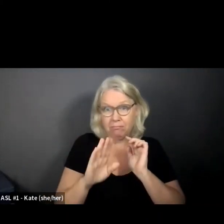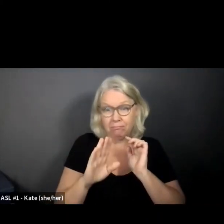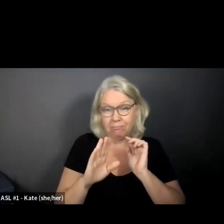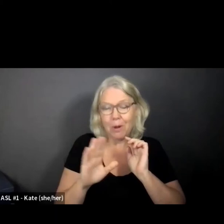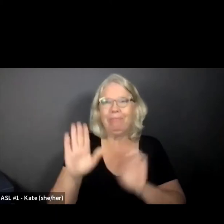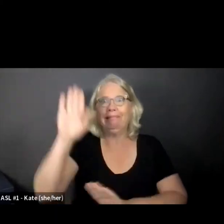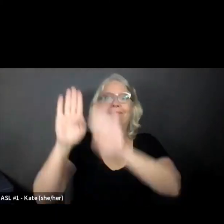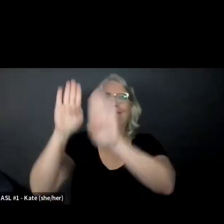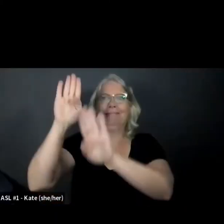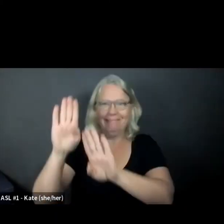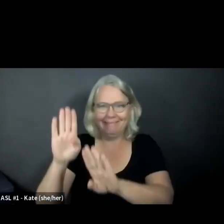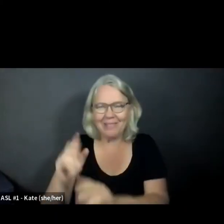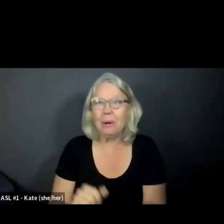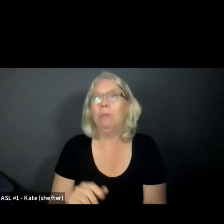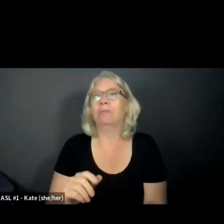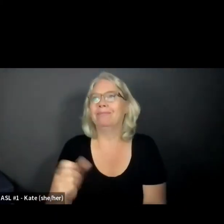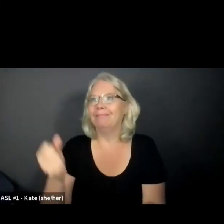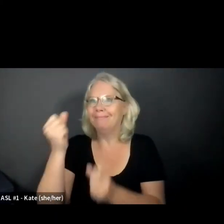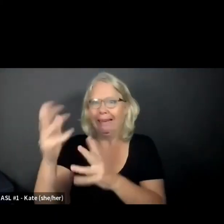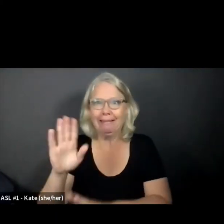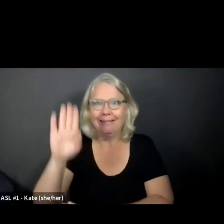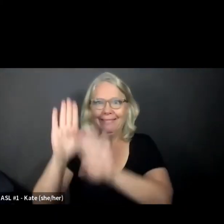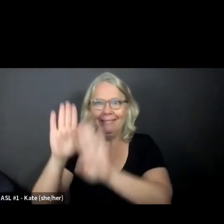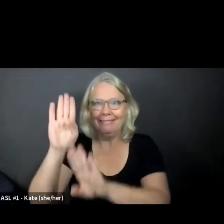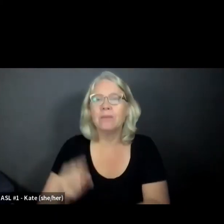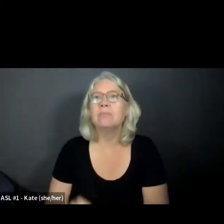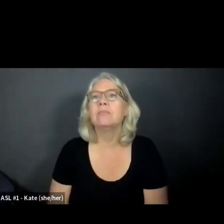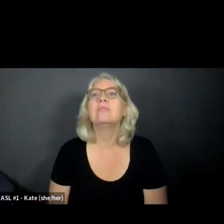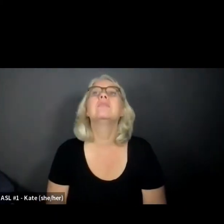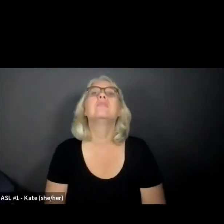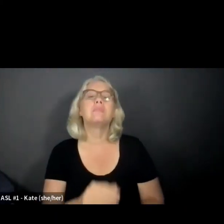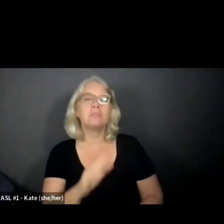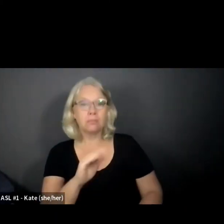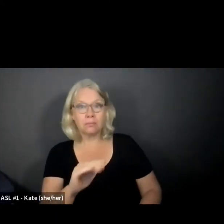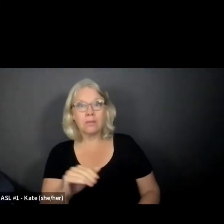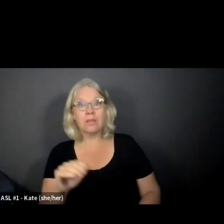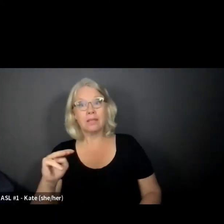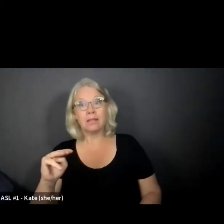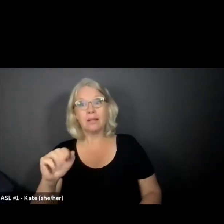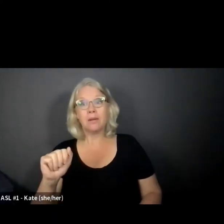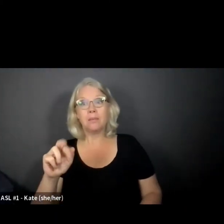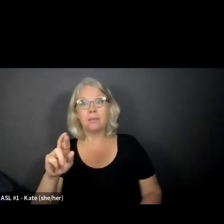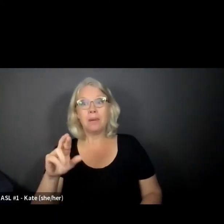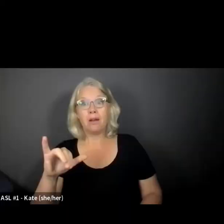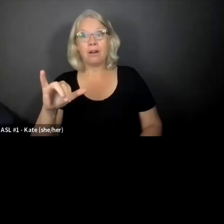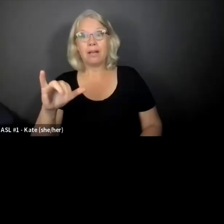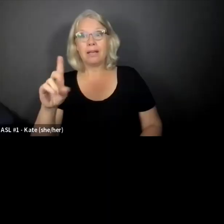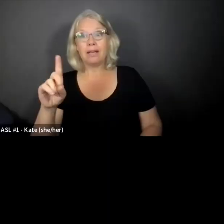I SEE A BUNCH OF HANDS. MARY DAN YELL PUT HER HAND UP.